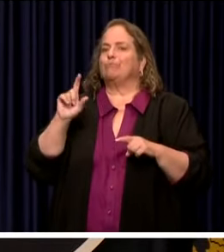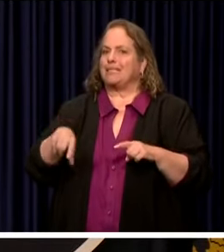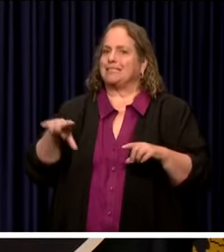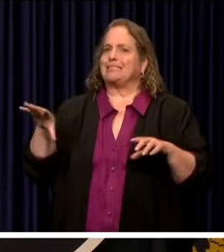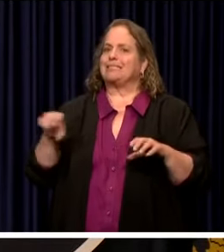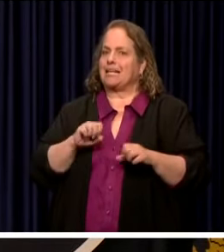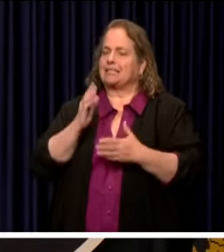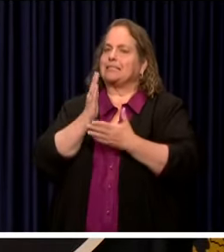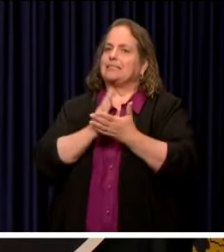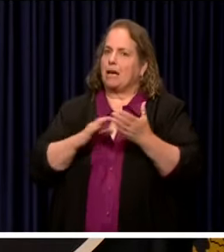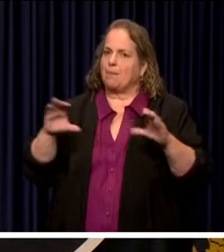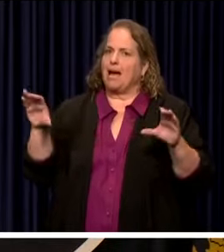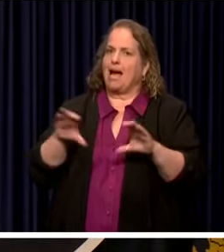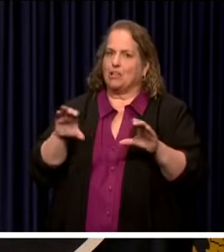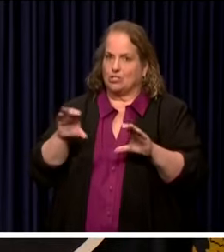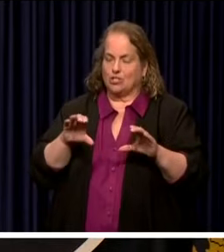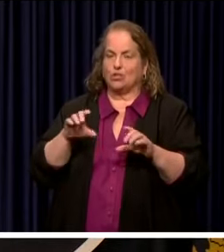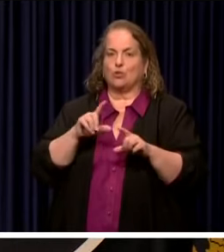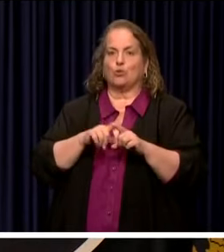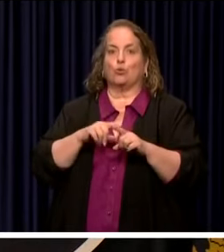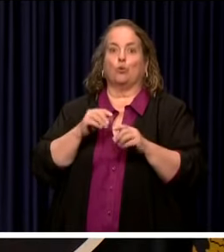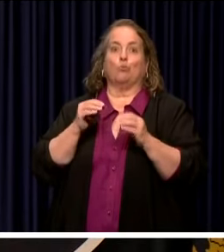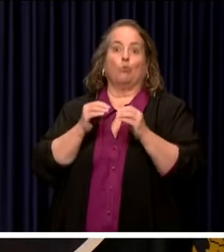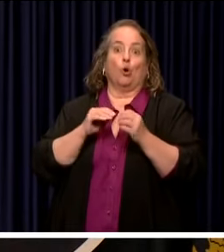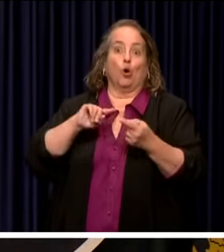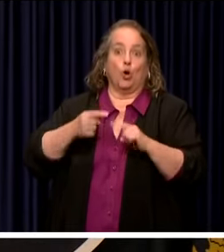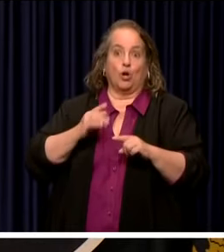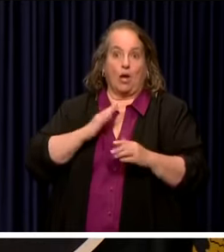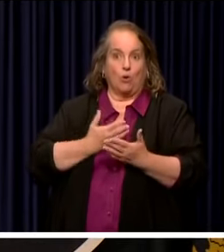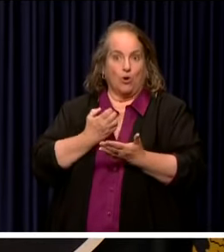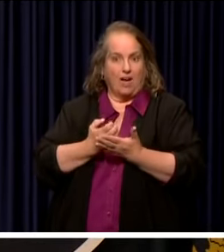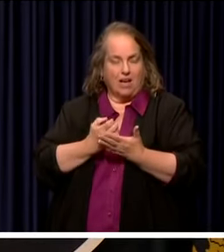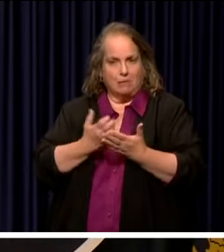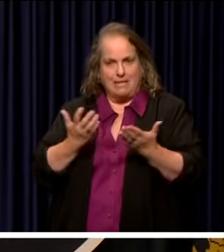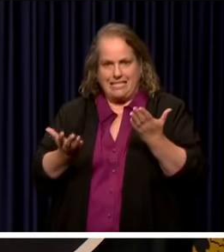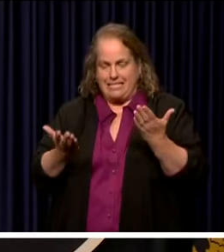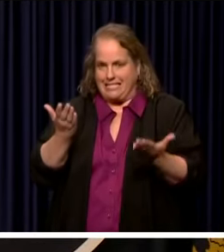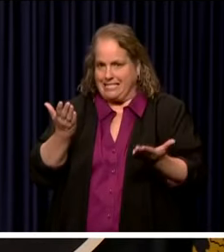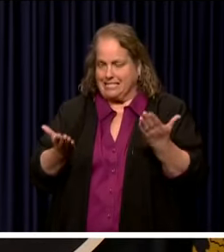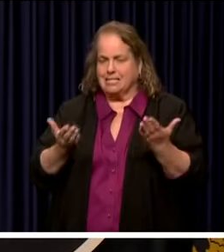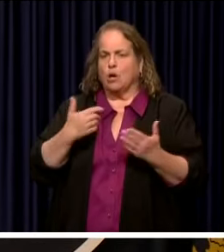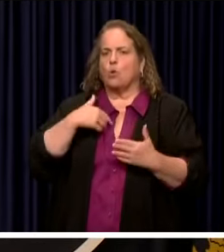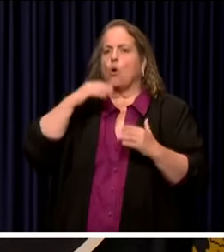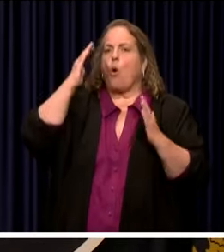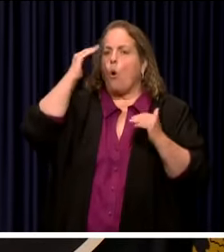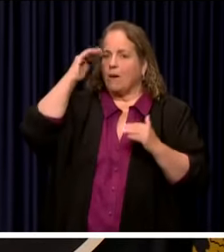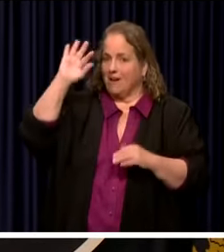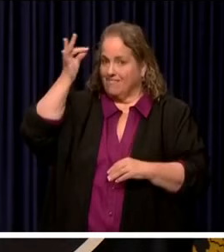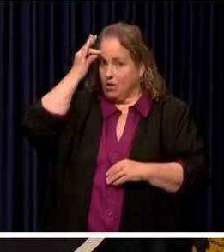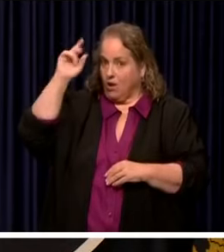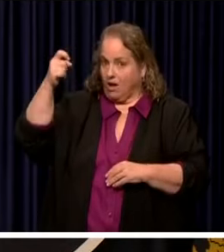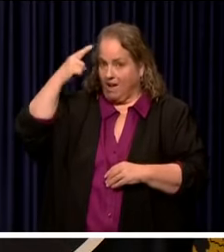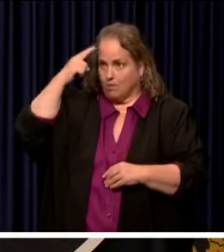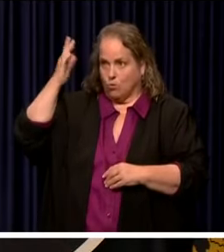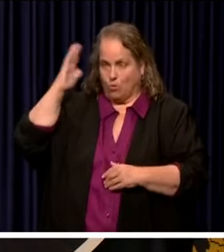ARE THE STATES FOR VETERANS NURSING HOMES INCLUDED IN THE DAILY UPDATE AND HAVE ANY CASES